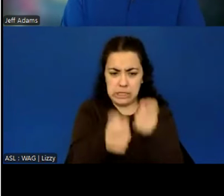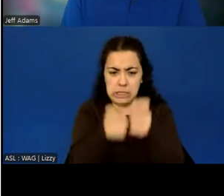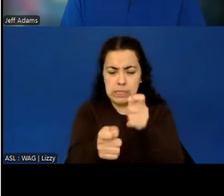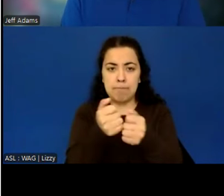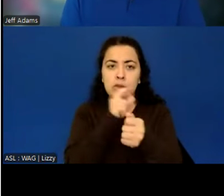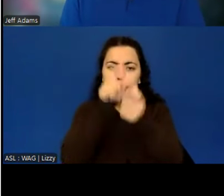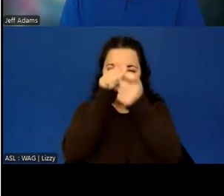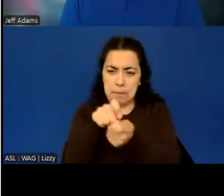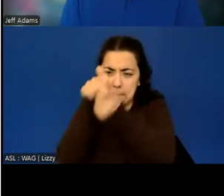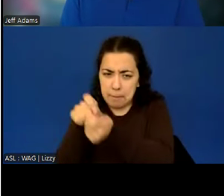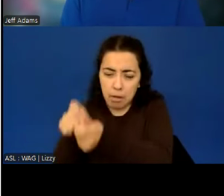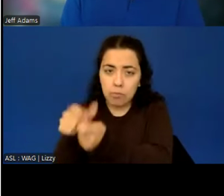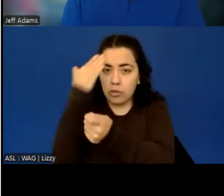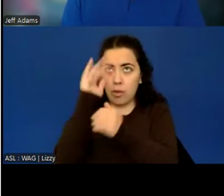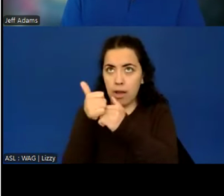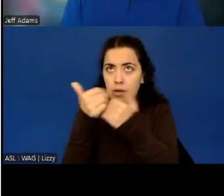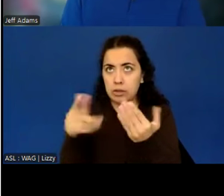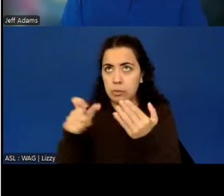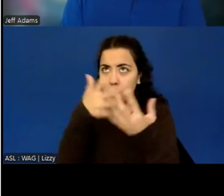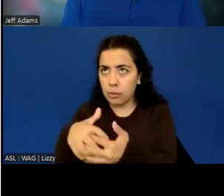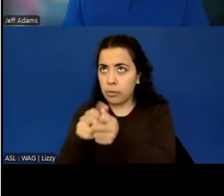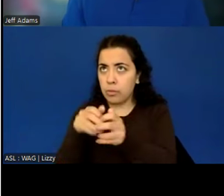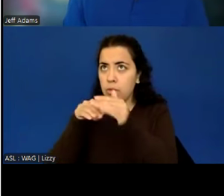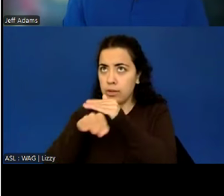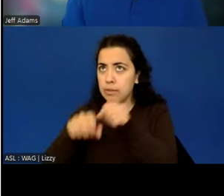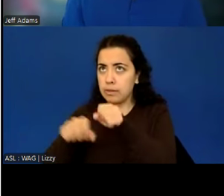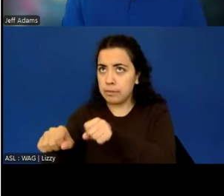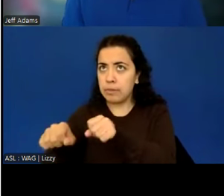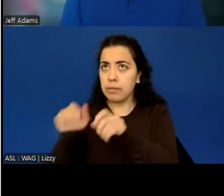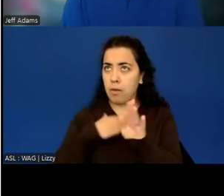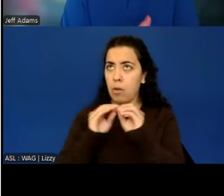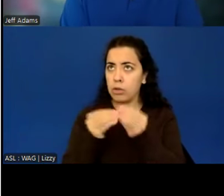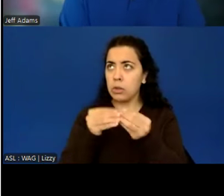to work in the organization with accessibility, that you are continuing to refine and you are